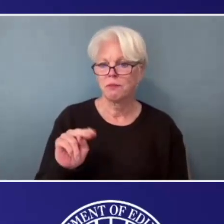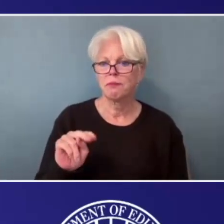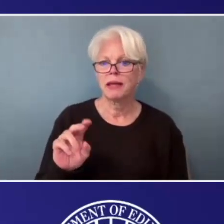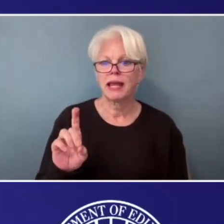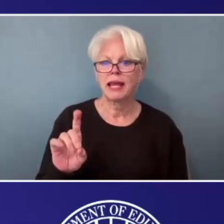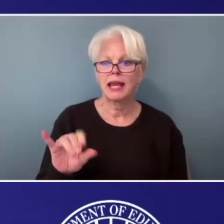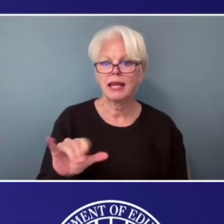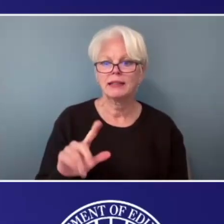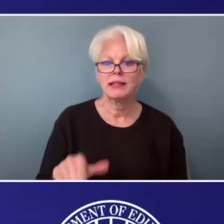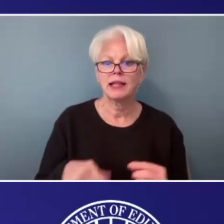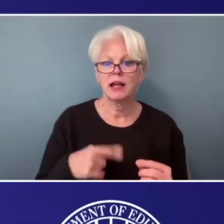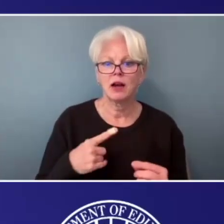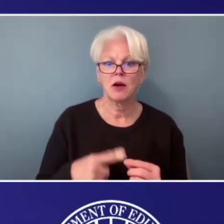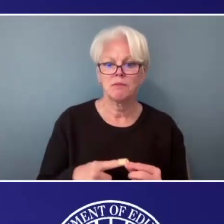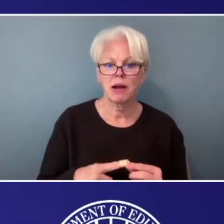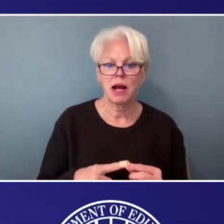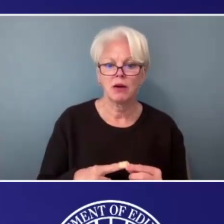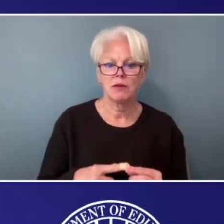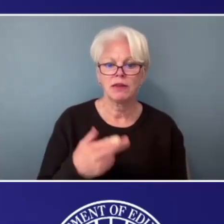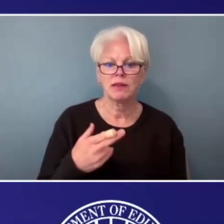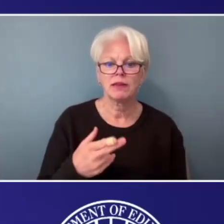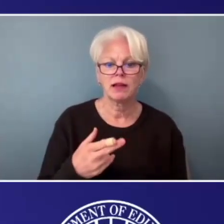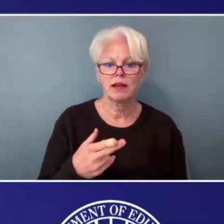the HEAL response from the Department.